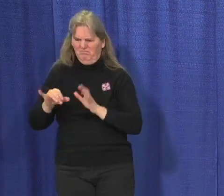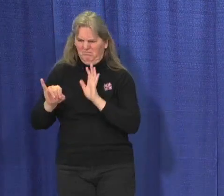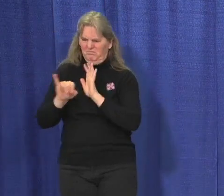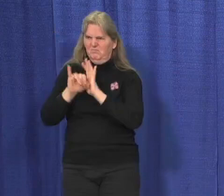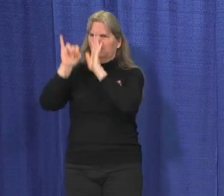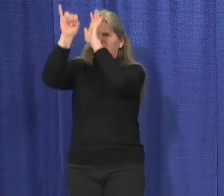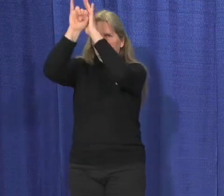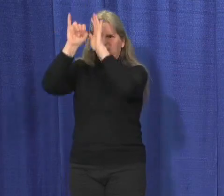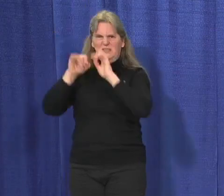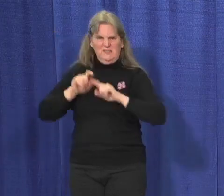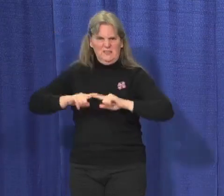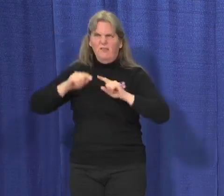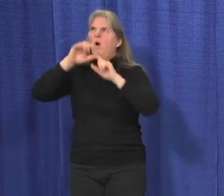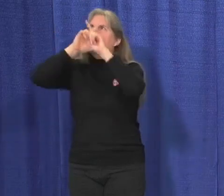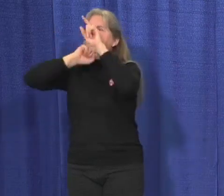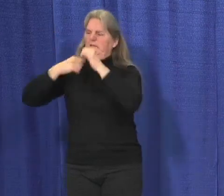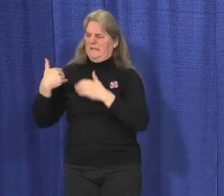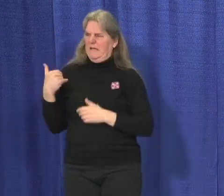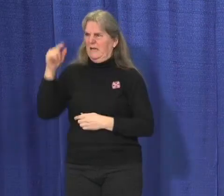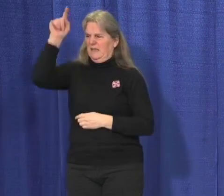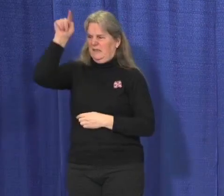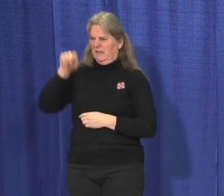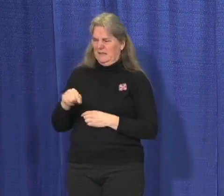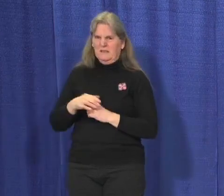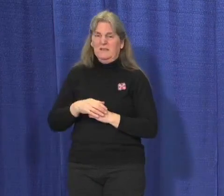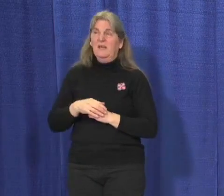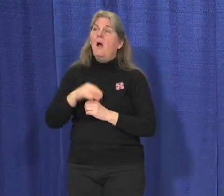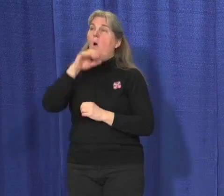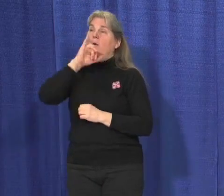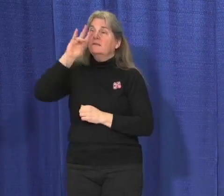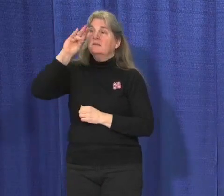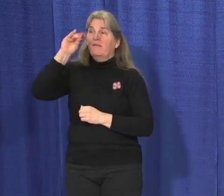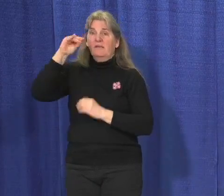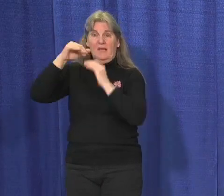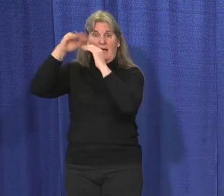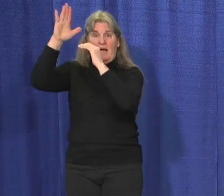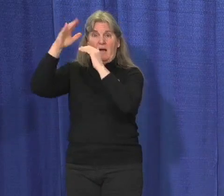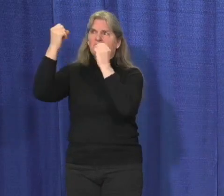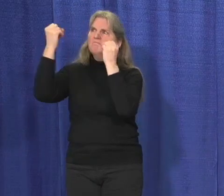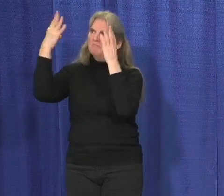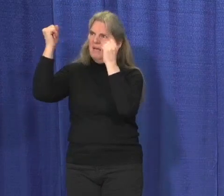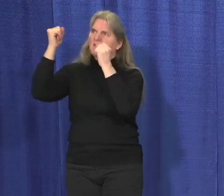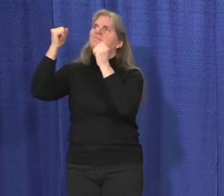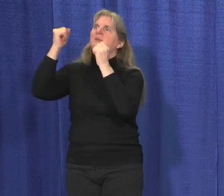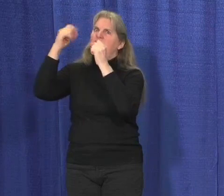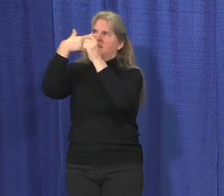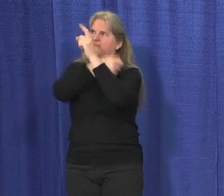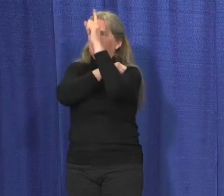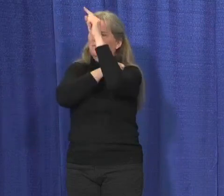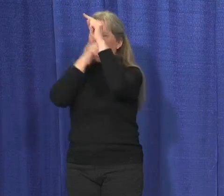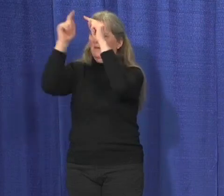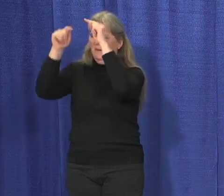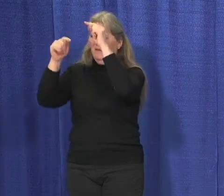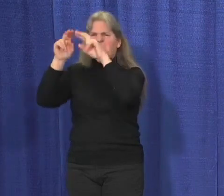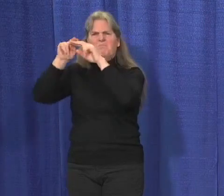between older and younger Yukoners. As we draw from the 70 plus age category that percent vaccinated